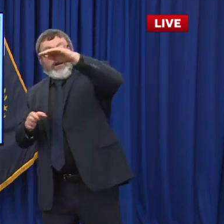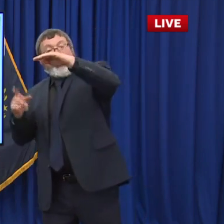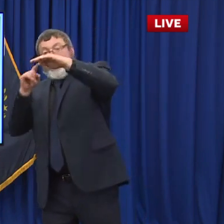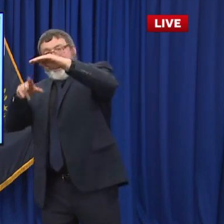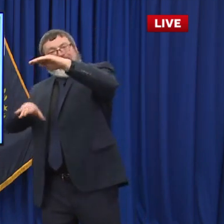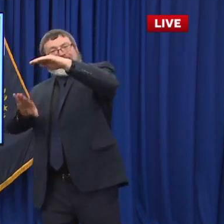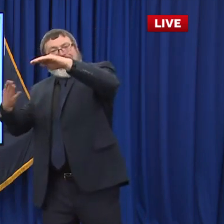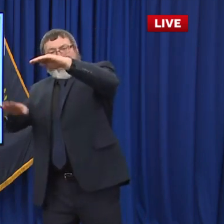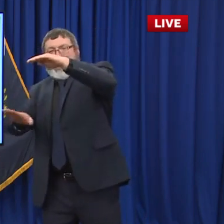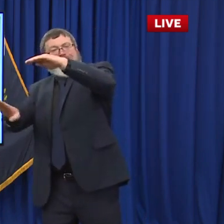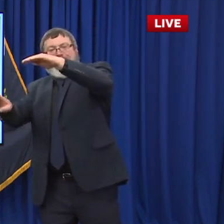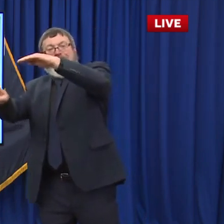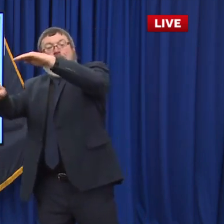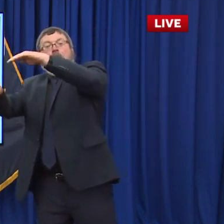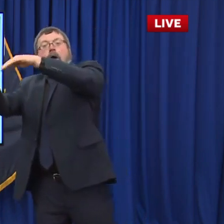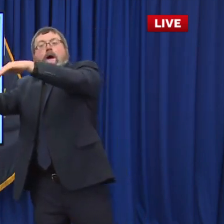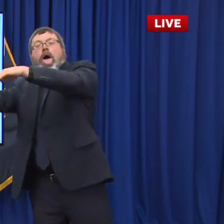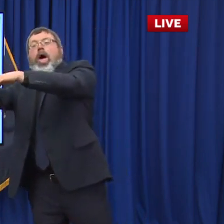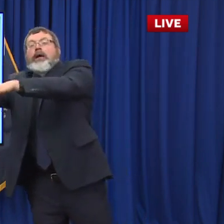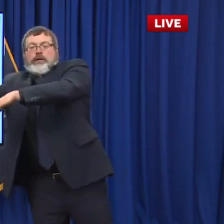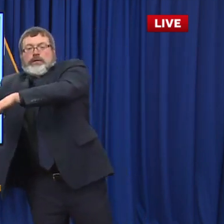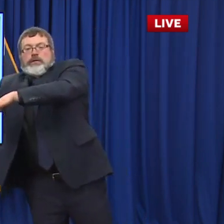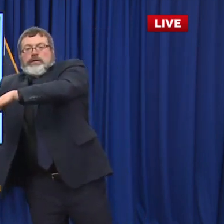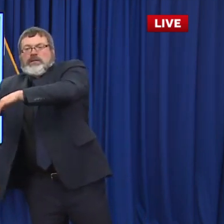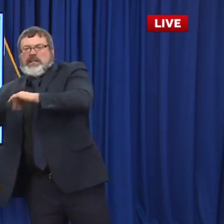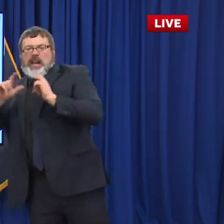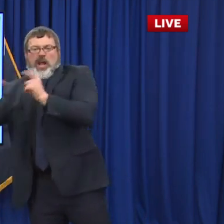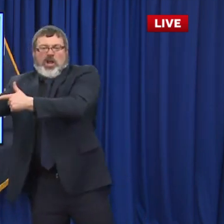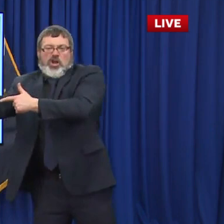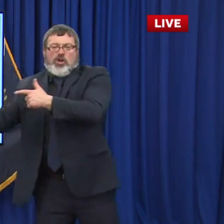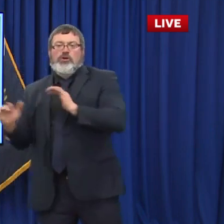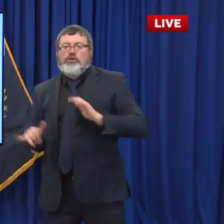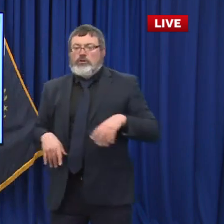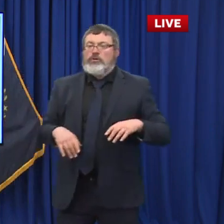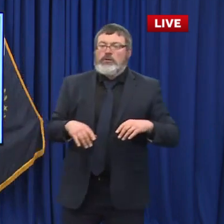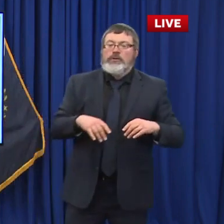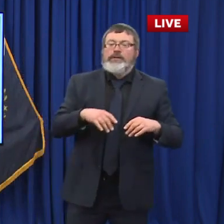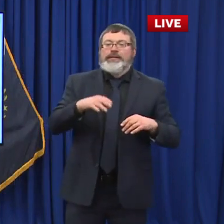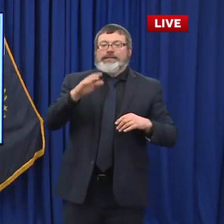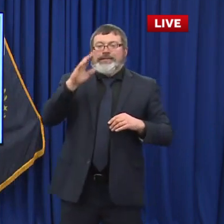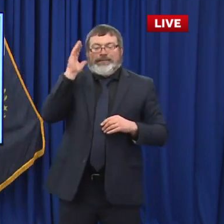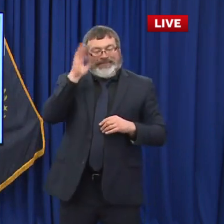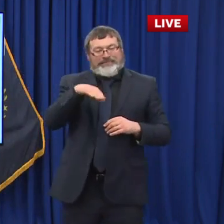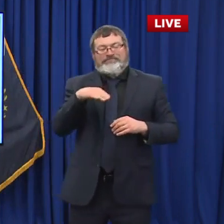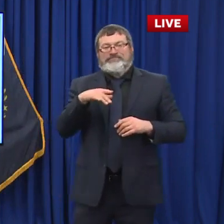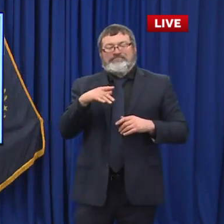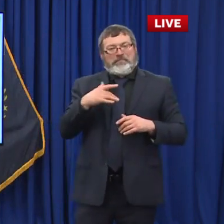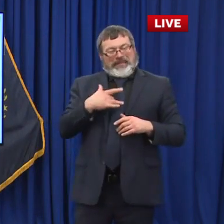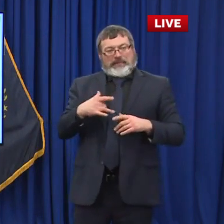WHILE TO PROGRESS. IT IS A MATHEMATICAL FOLLOW ALONG.